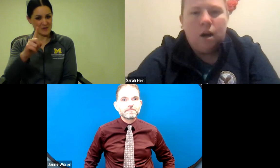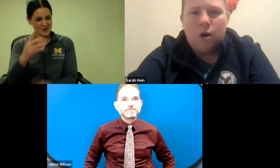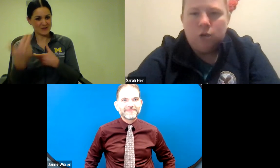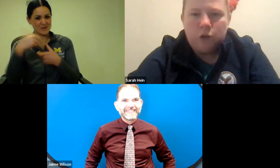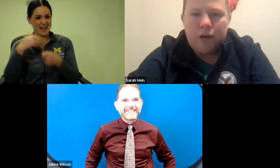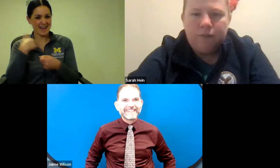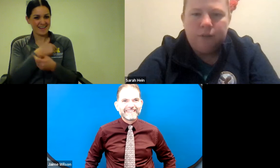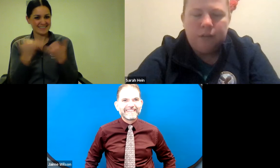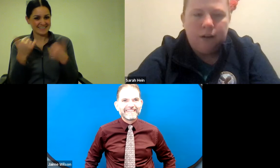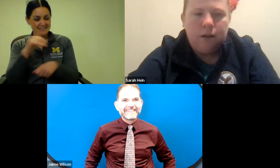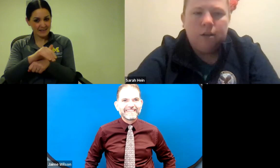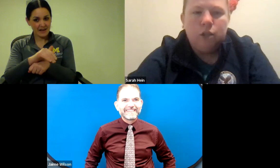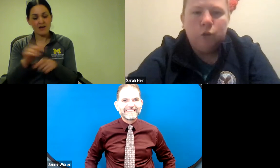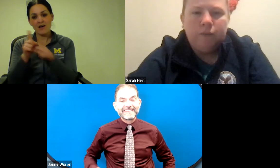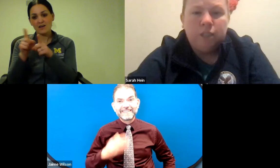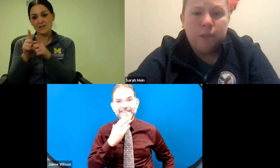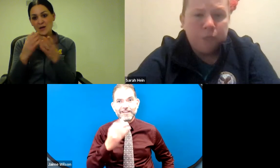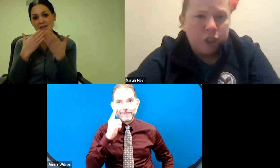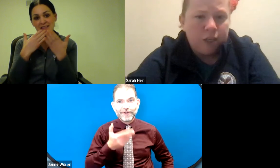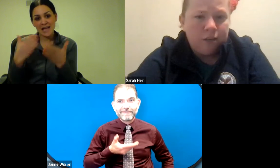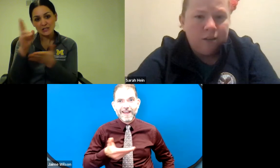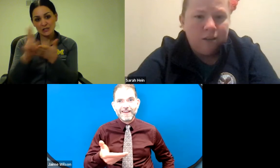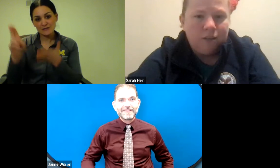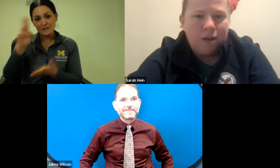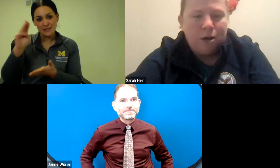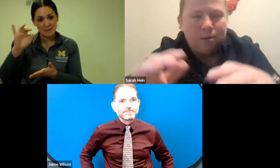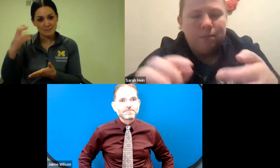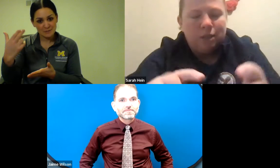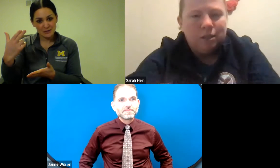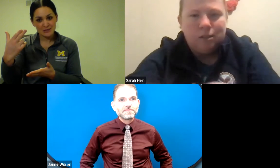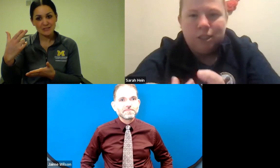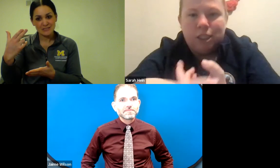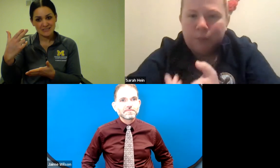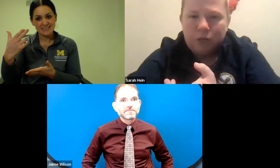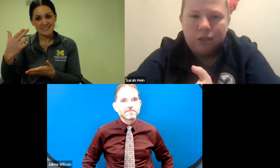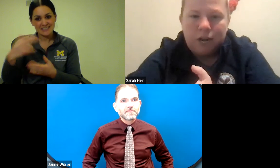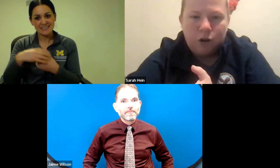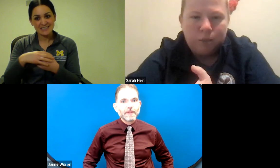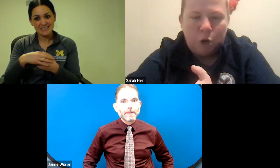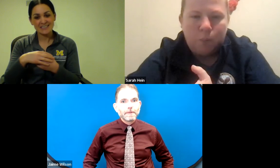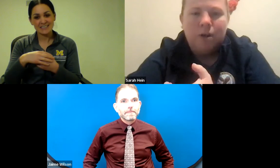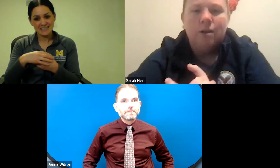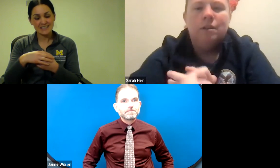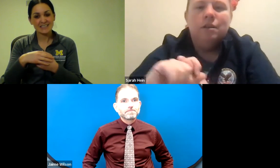Sarah Hein: I also have a State, the University of Michigan